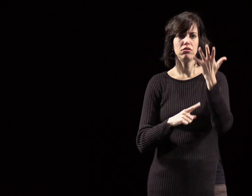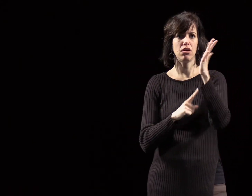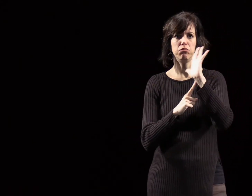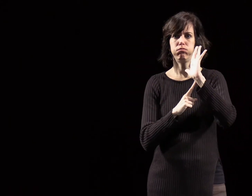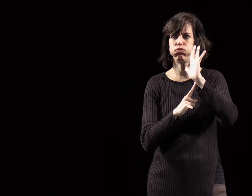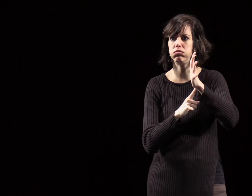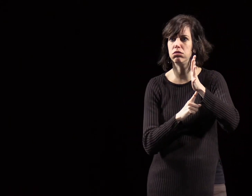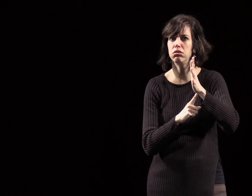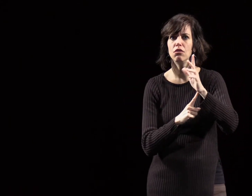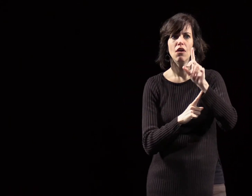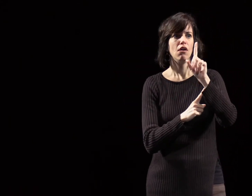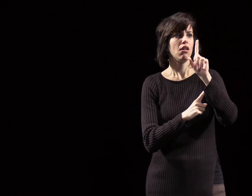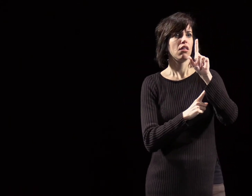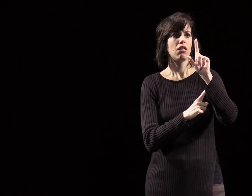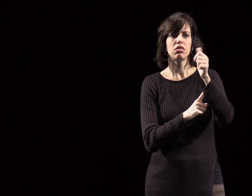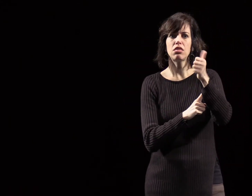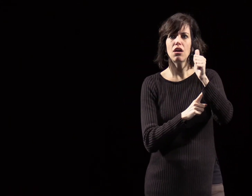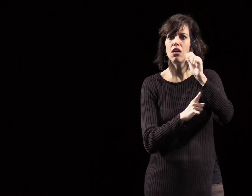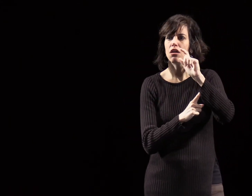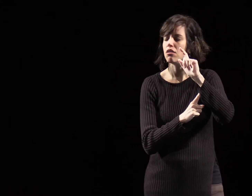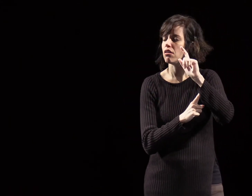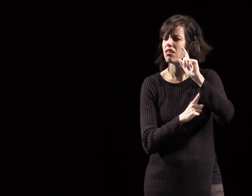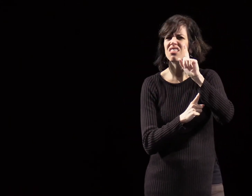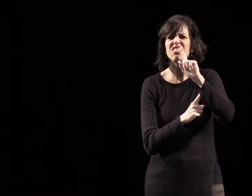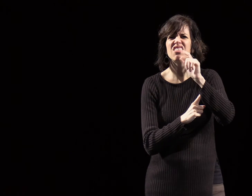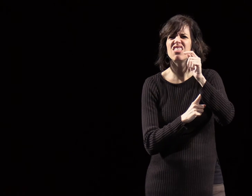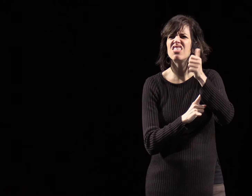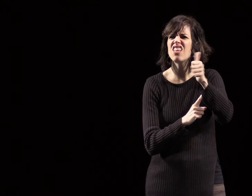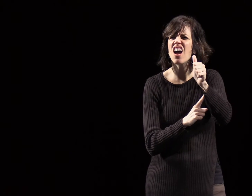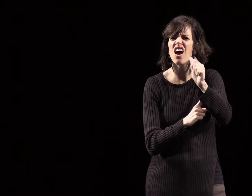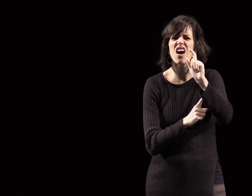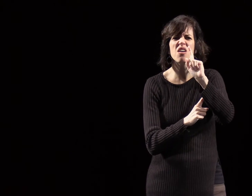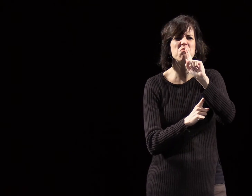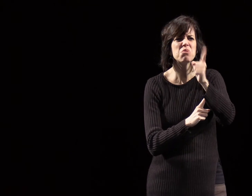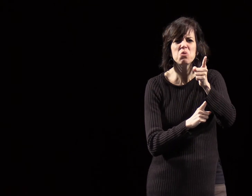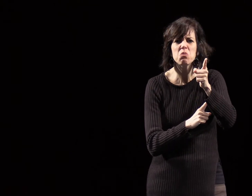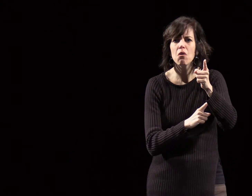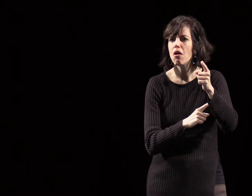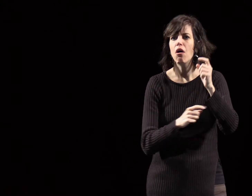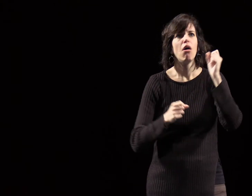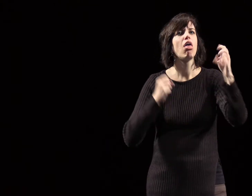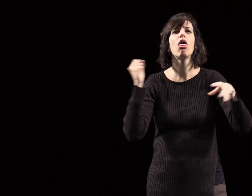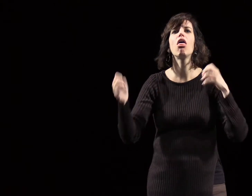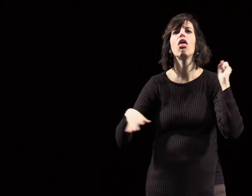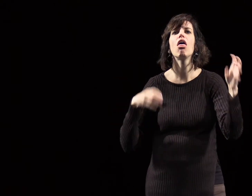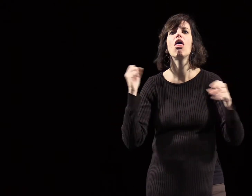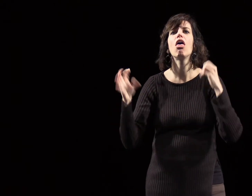because before if I went too long, if my clips were 5 minutes, 10 minutes, or more,